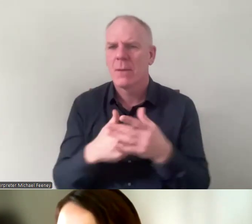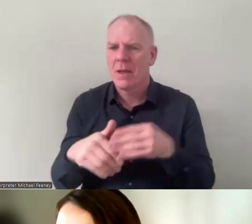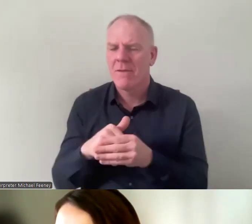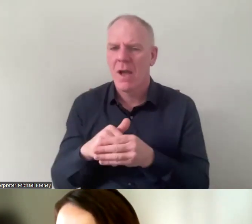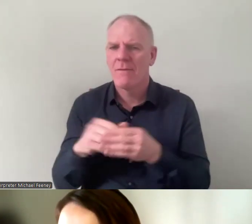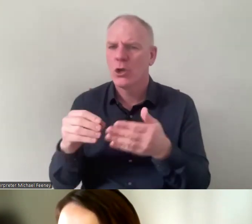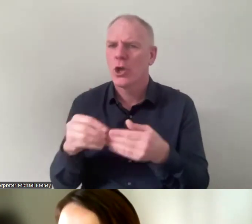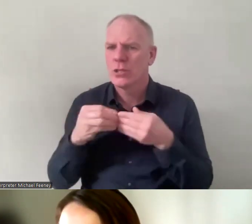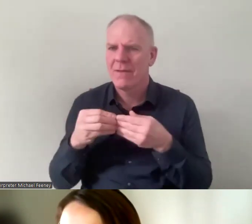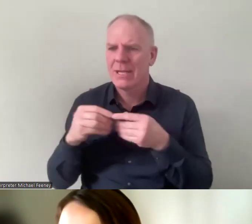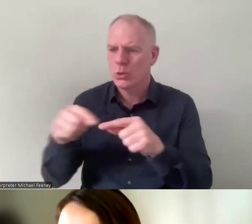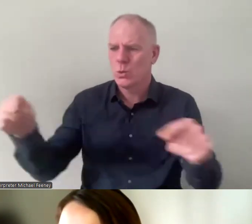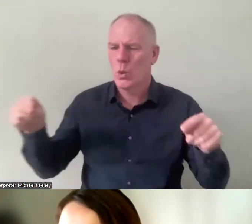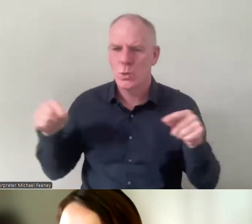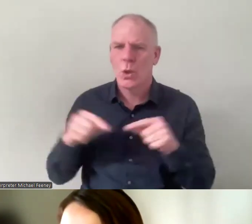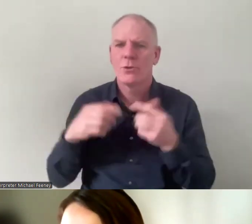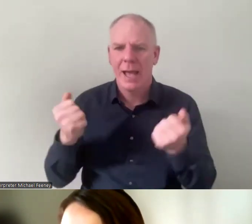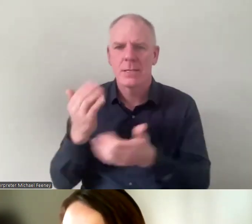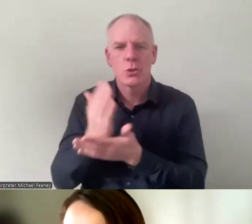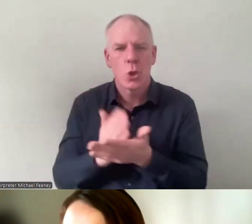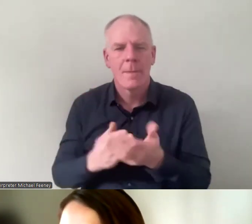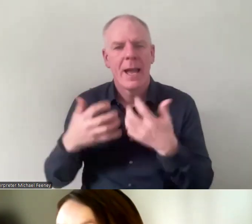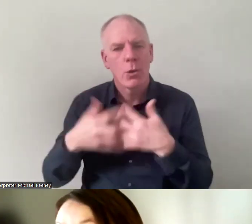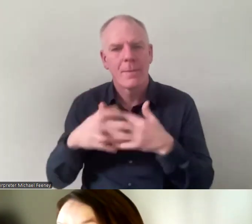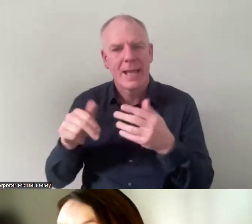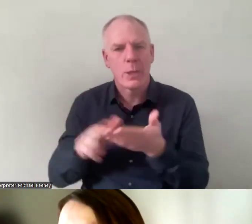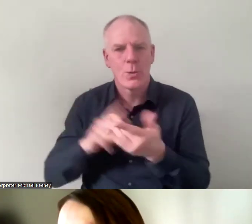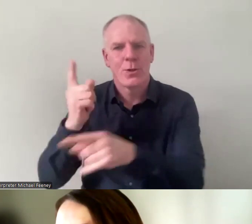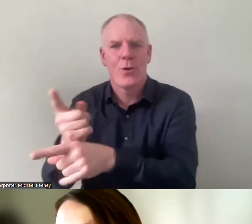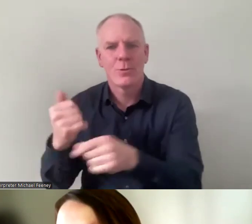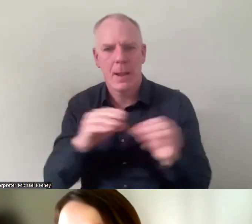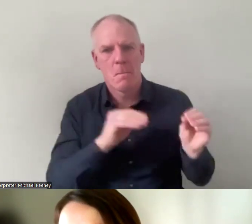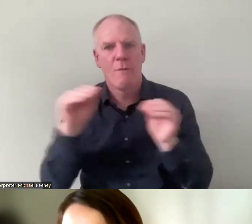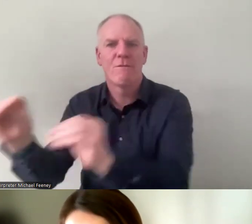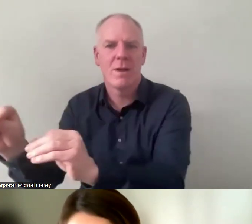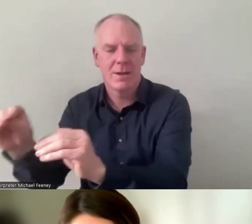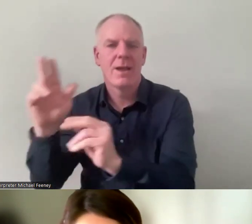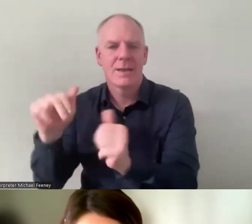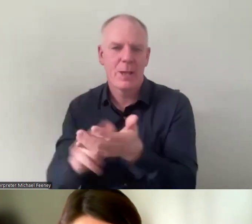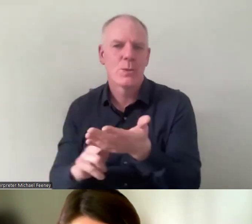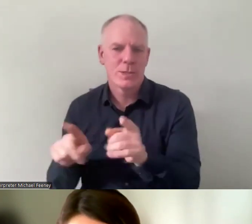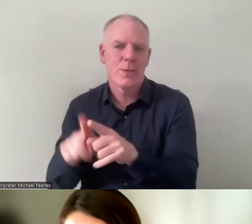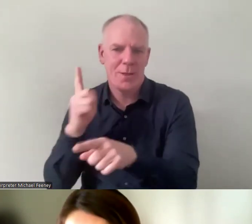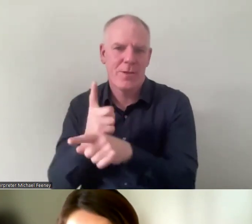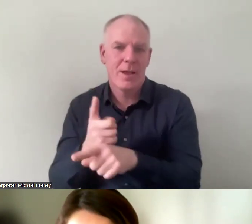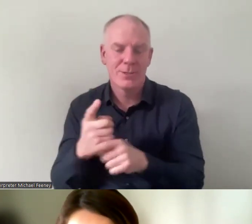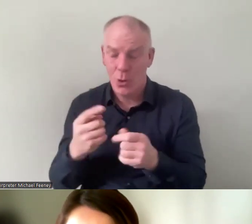because she has a bit of portable equipment that we use, sort of within the studio as well. So the sky is the limit, really.